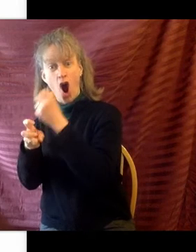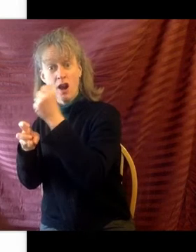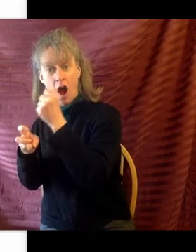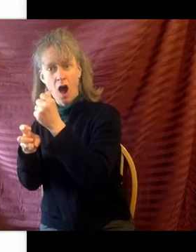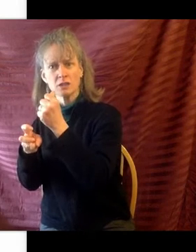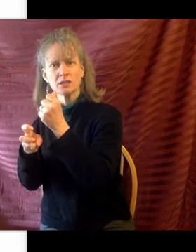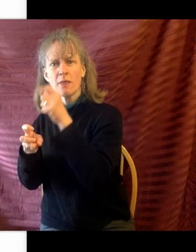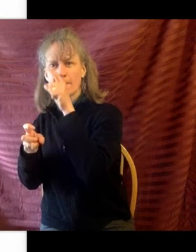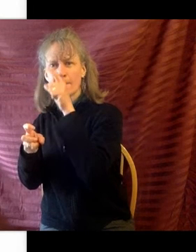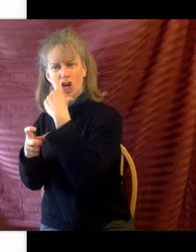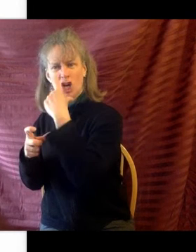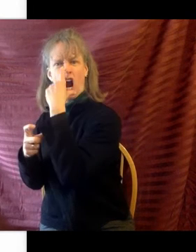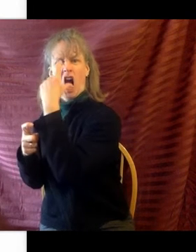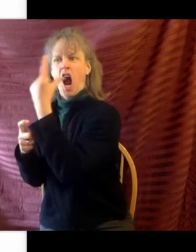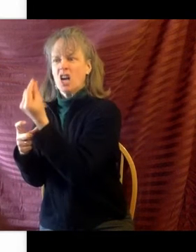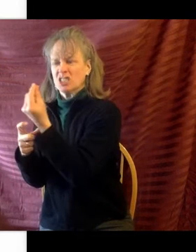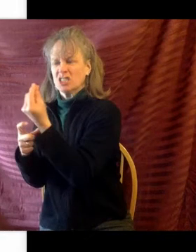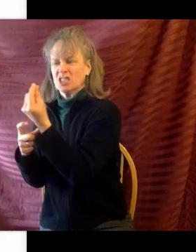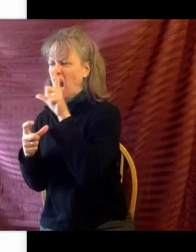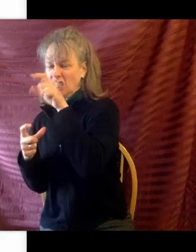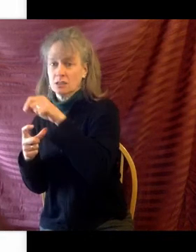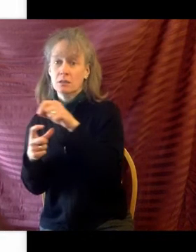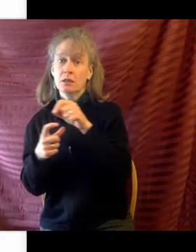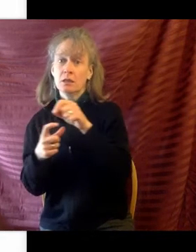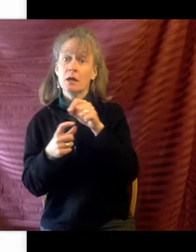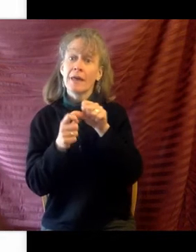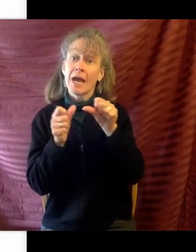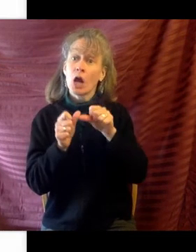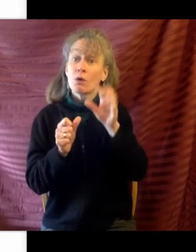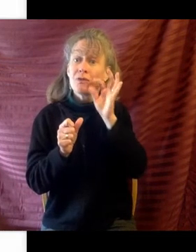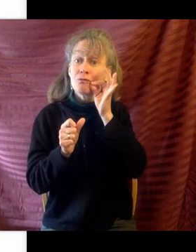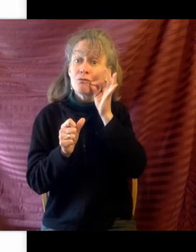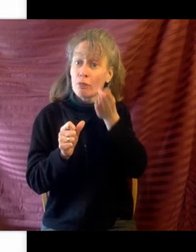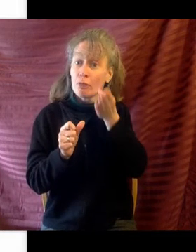finches with smaller beaks in areas where fruits were available.